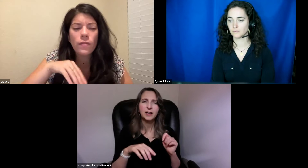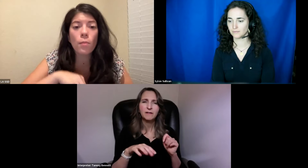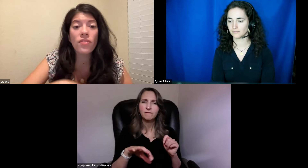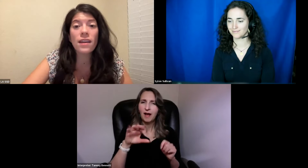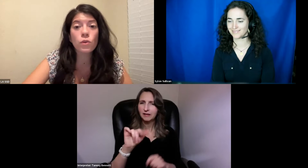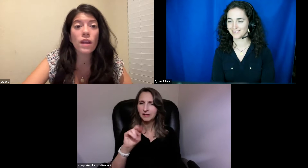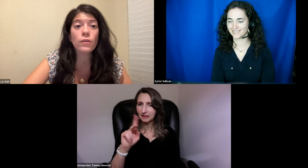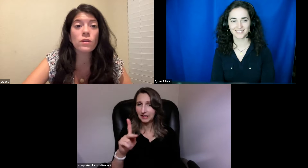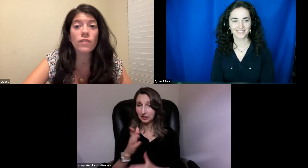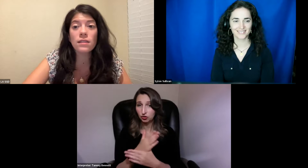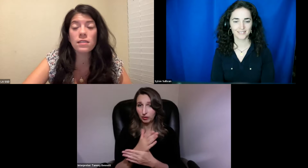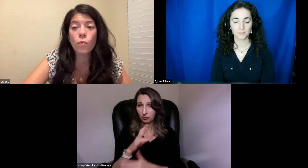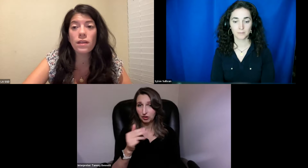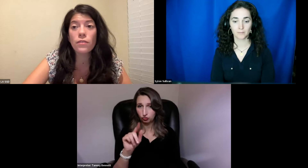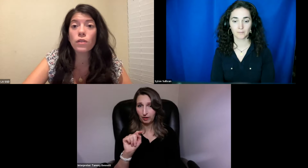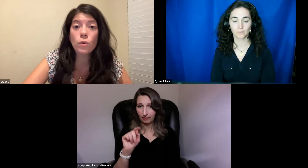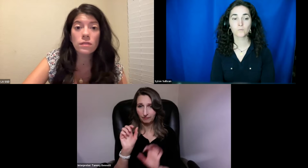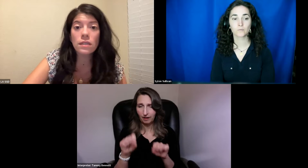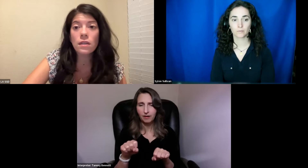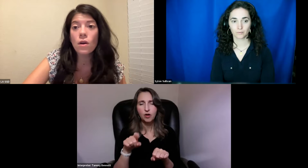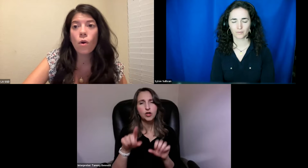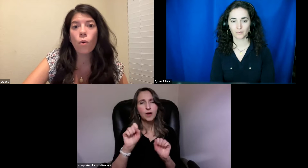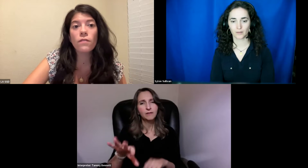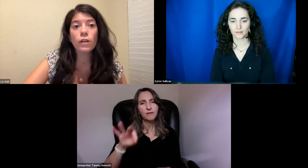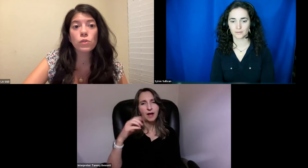But that is a way for you to find someone either locally or virtually